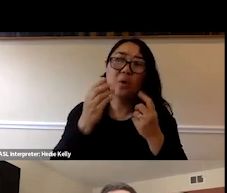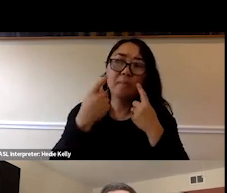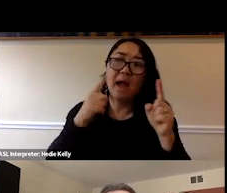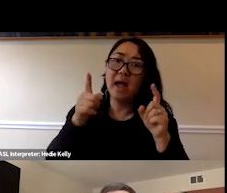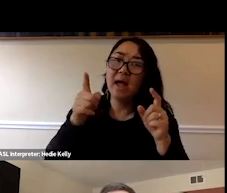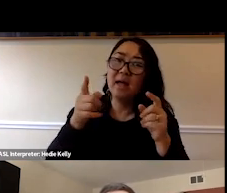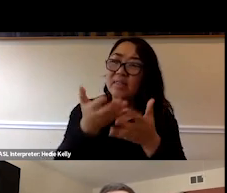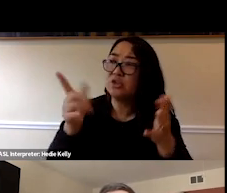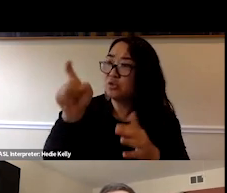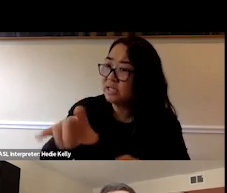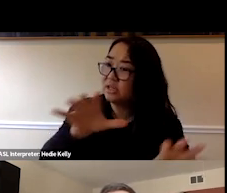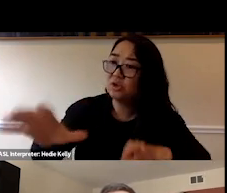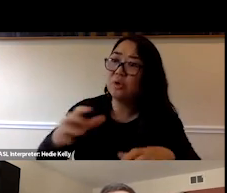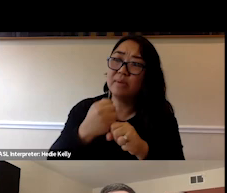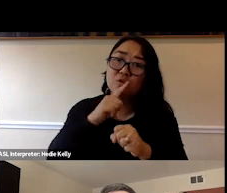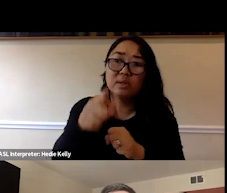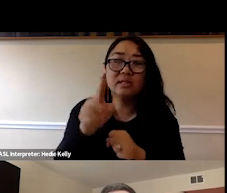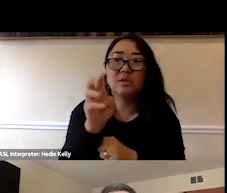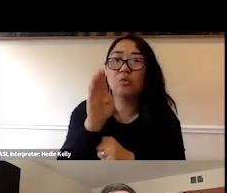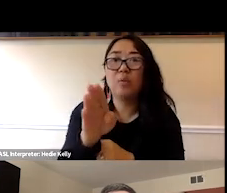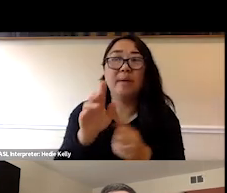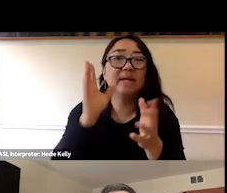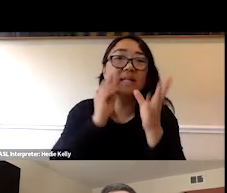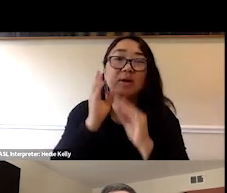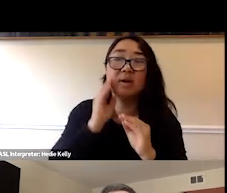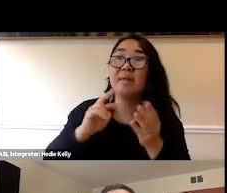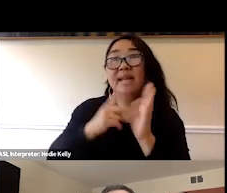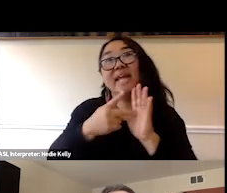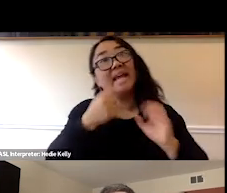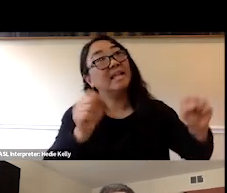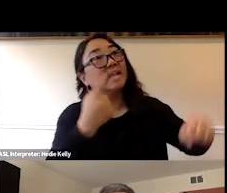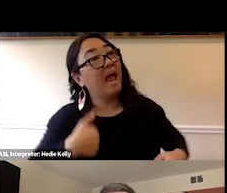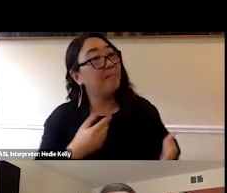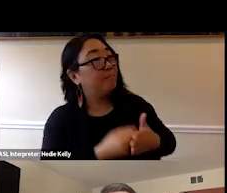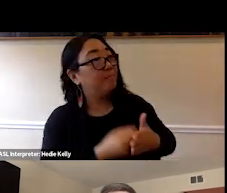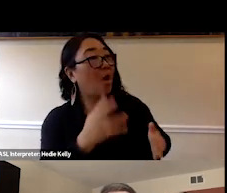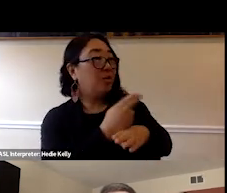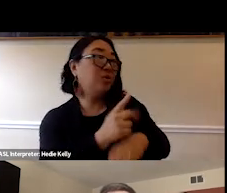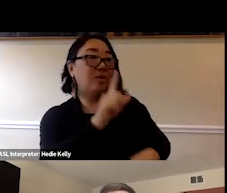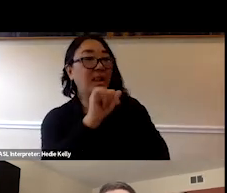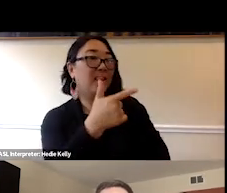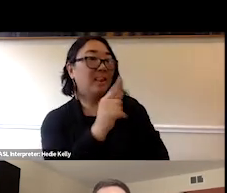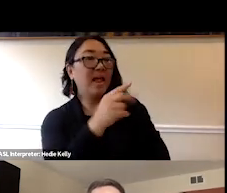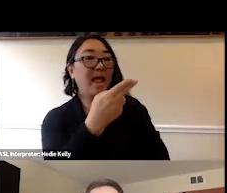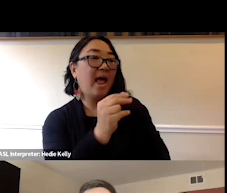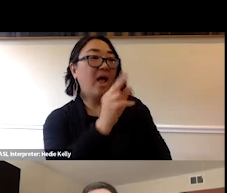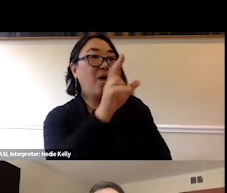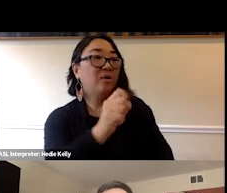And so you can't just say, Lighthouse 100%, check, I'm done. I think it's a good starting point,